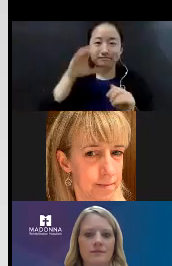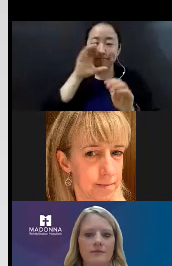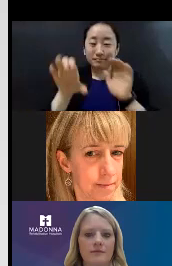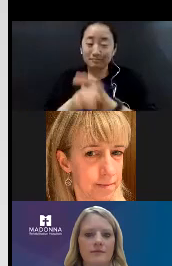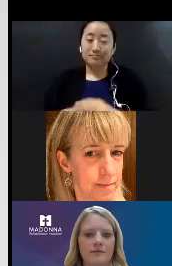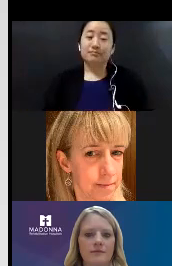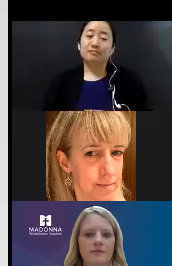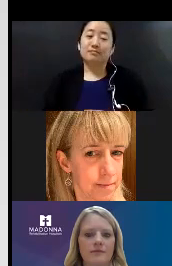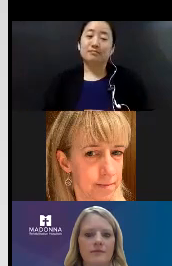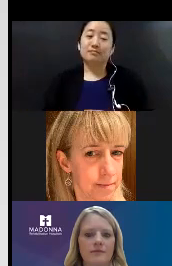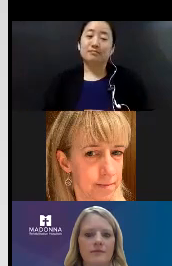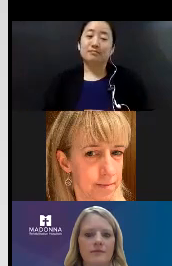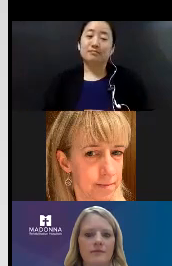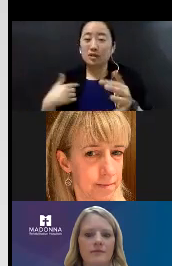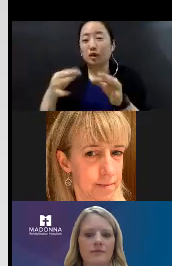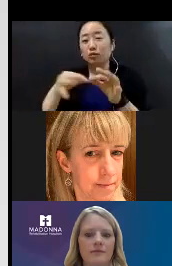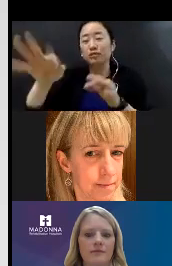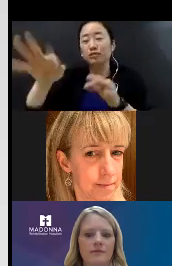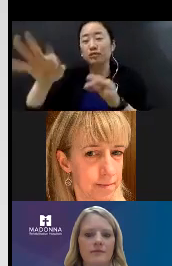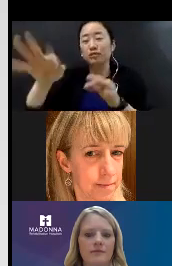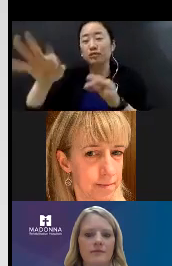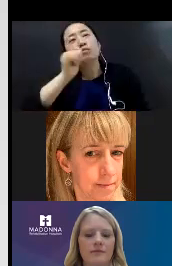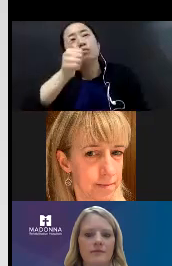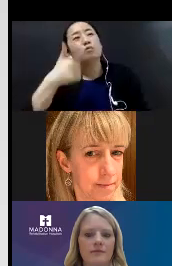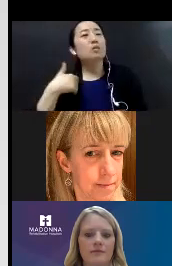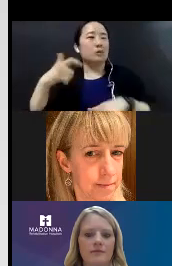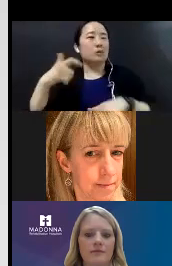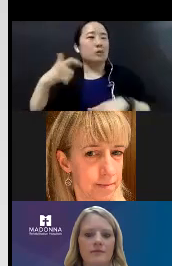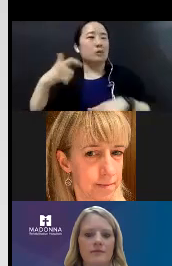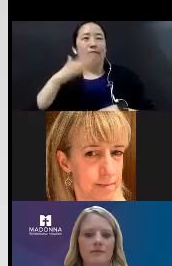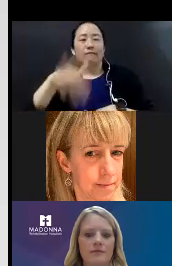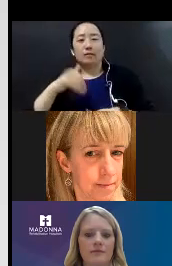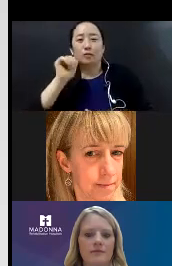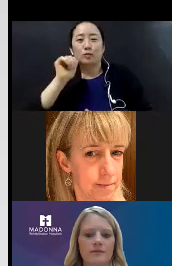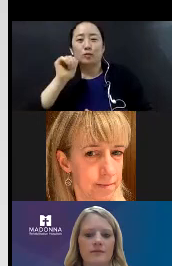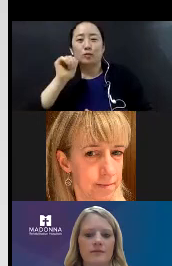AND PROCRASTINATION, I WILL DO IT TOMORROW WHEN I HAVE MORE TIME AND WE KNOW HOW THAT GOES IN THE